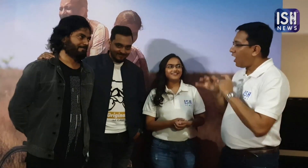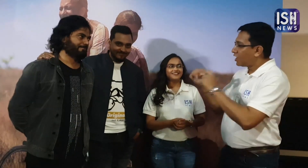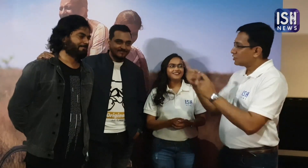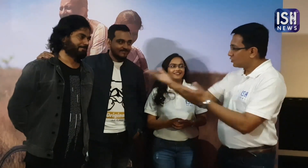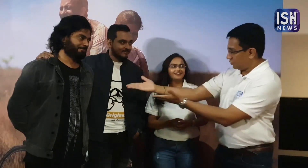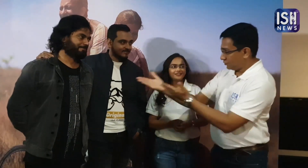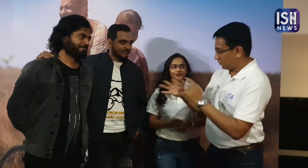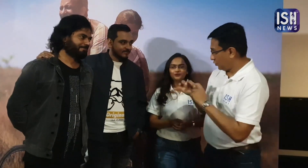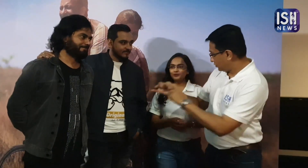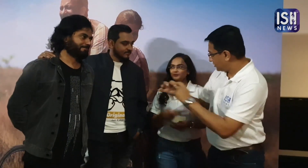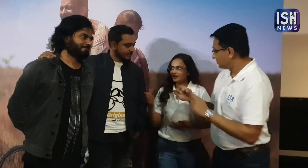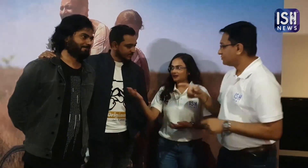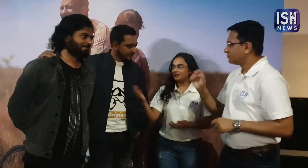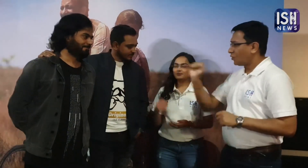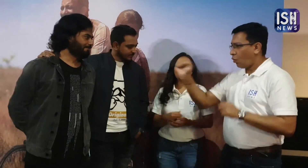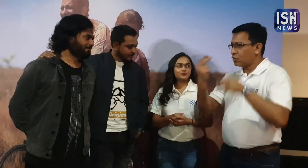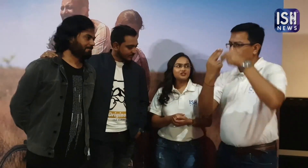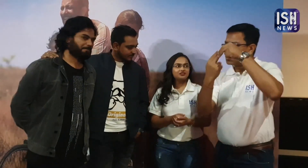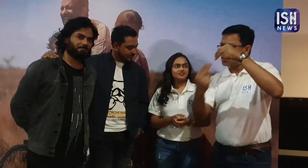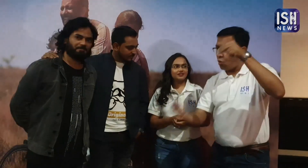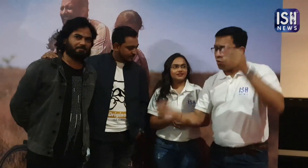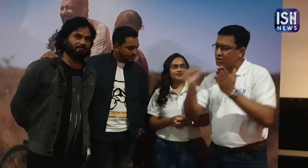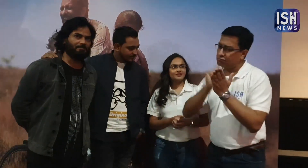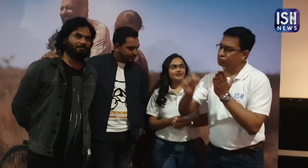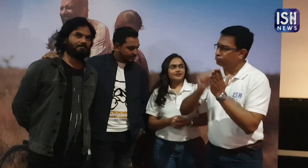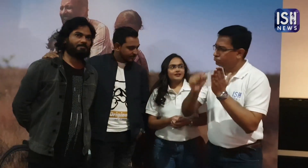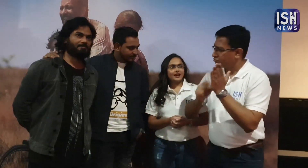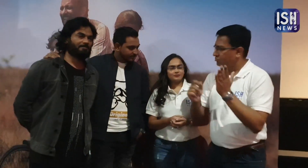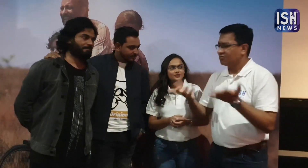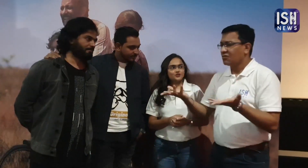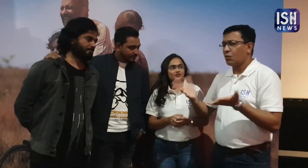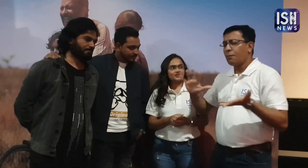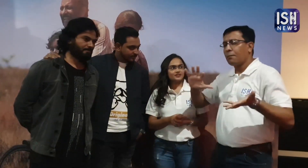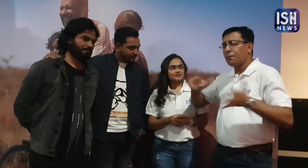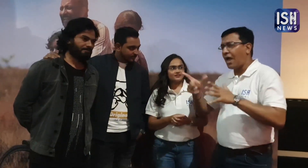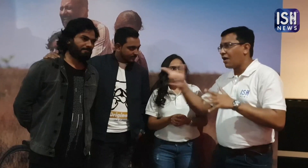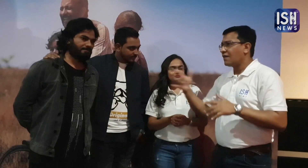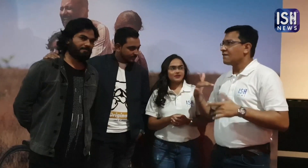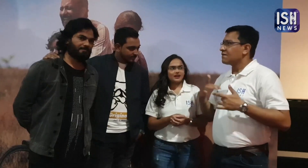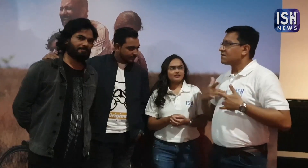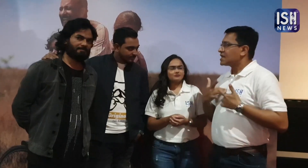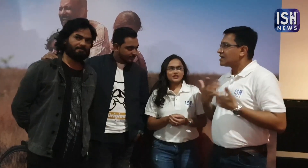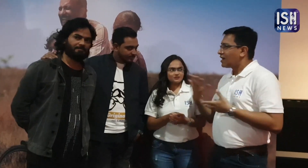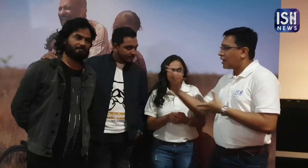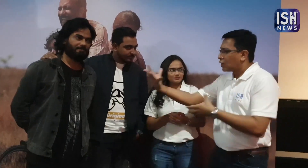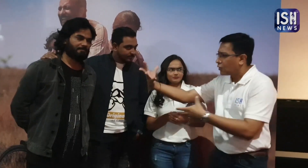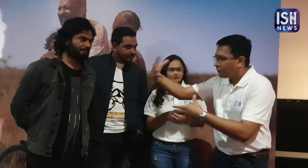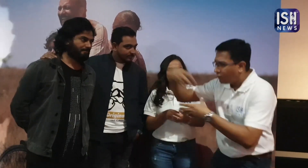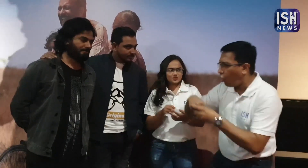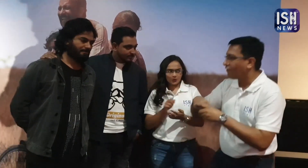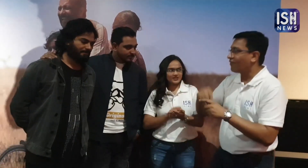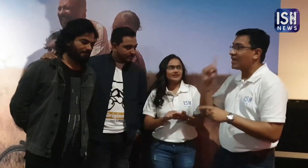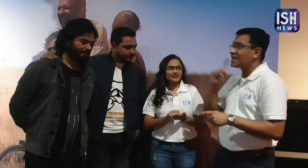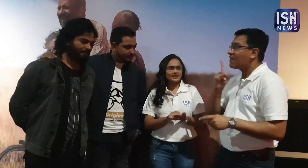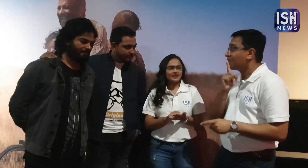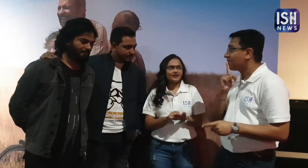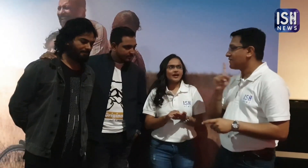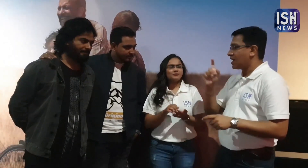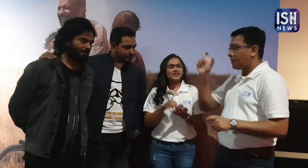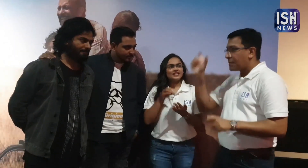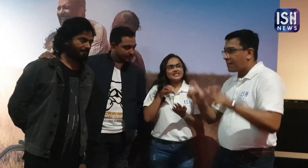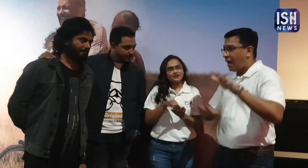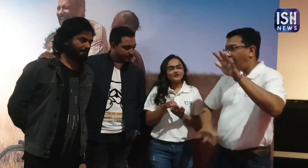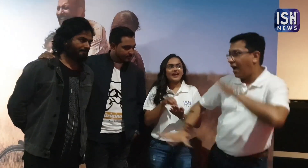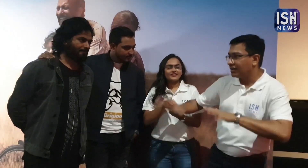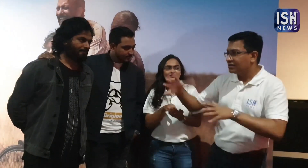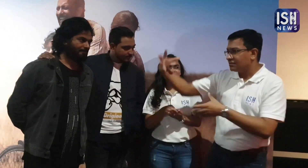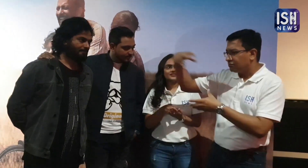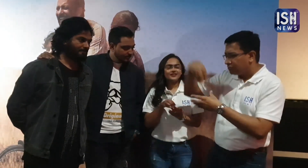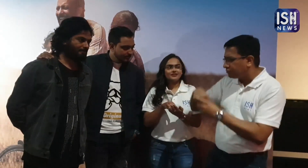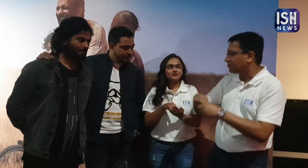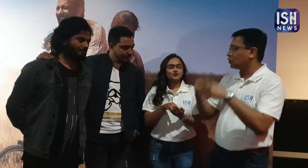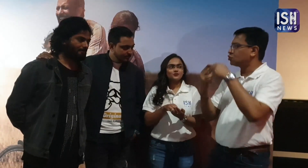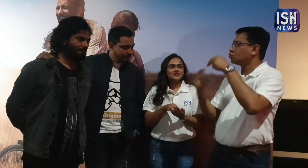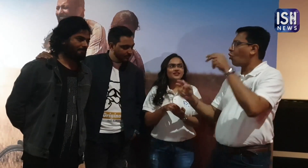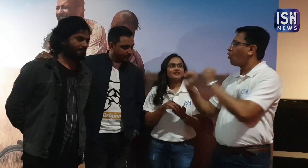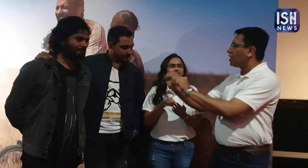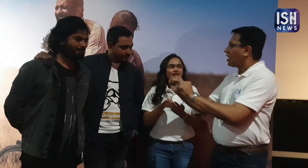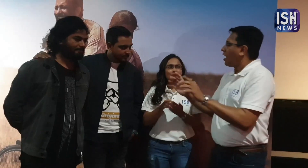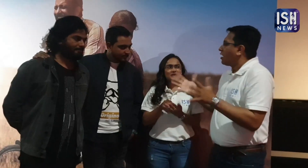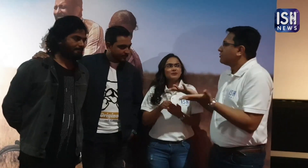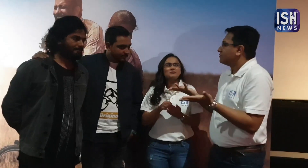In the story that you have written, why did you think of involving Deaf characters?